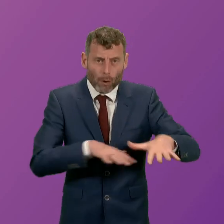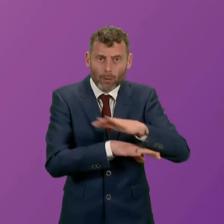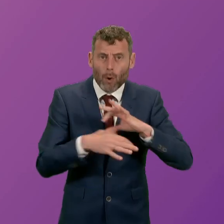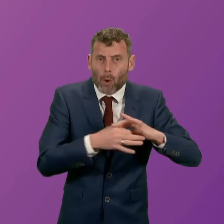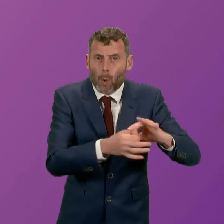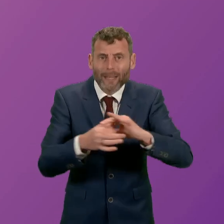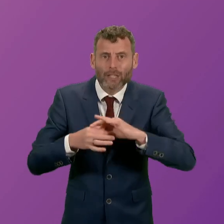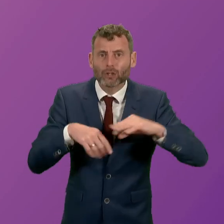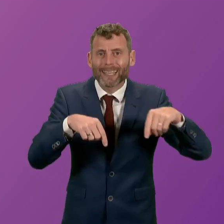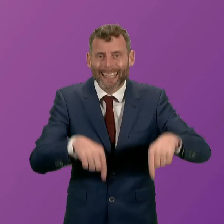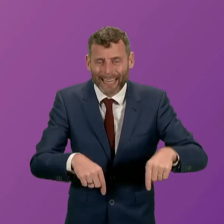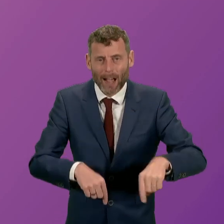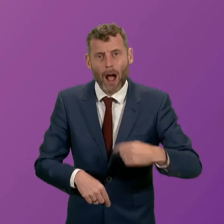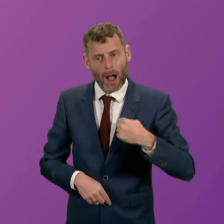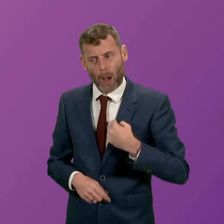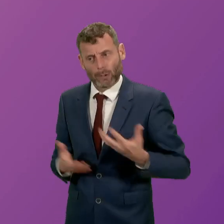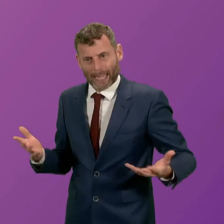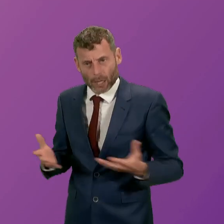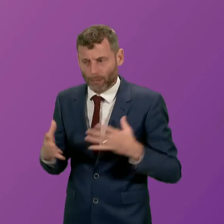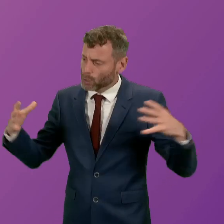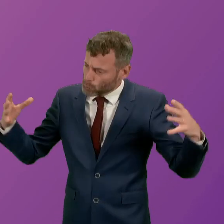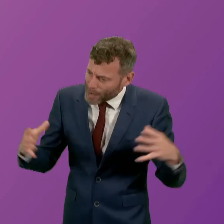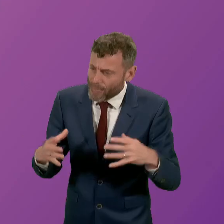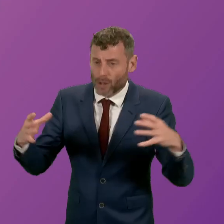to draw communities together at this anxious time in Scotland.